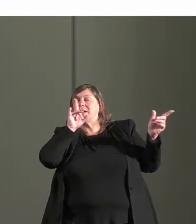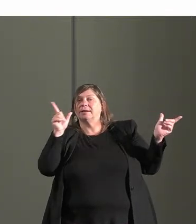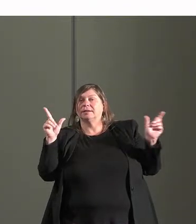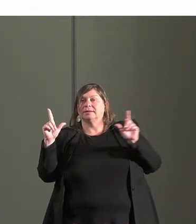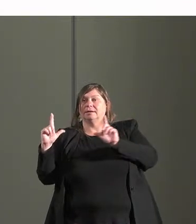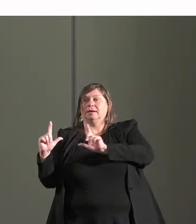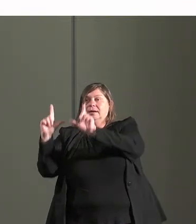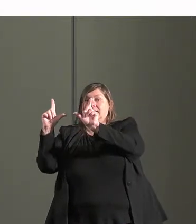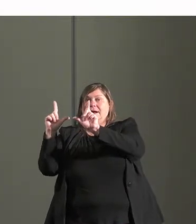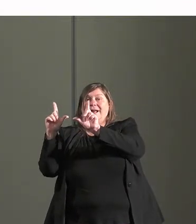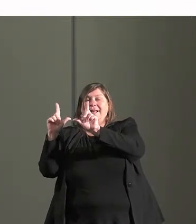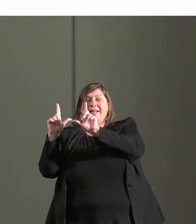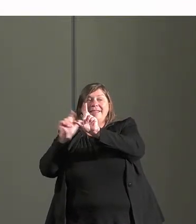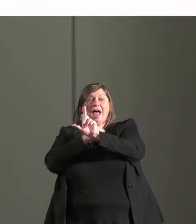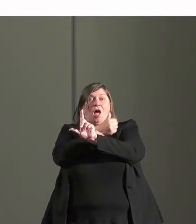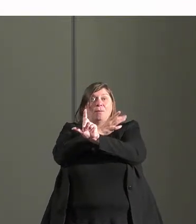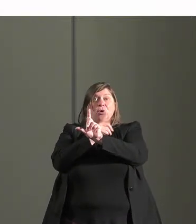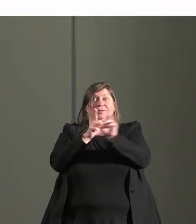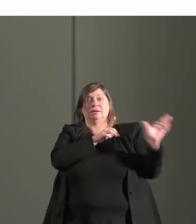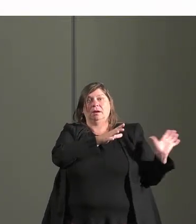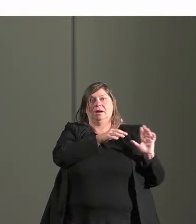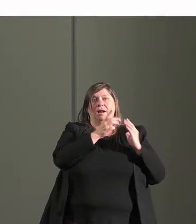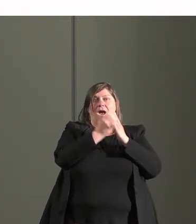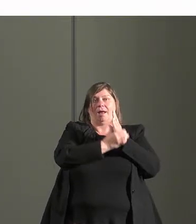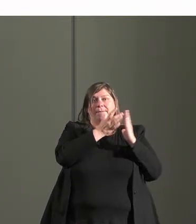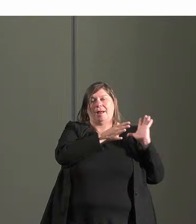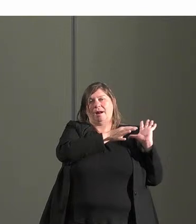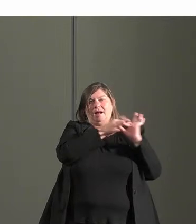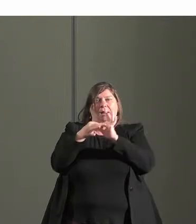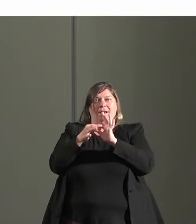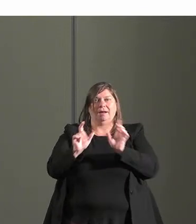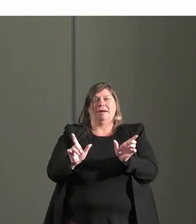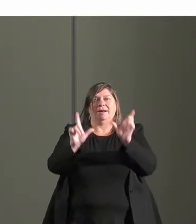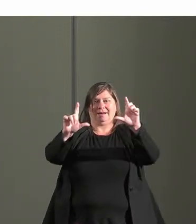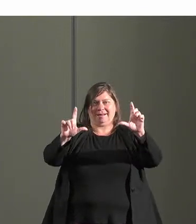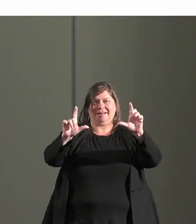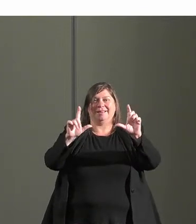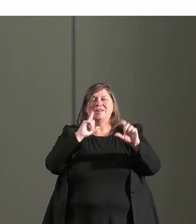person is speaking, the other is seen.